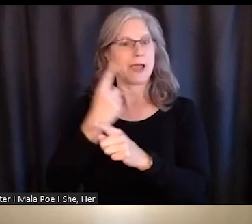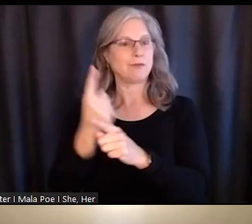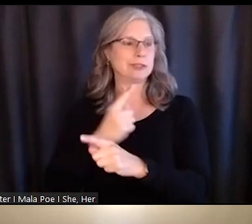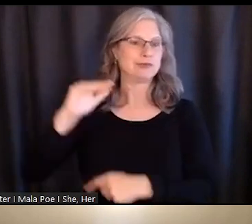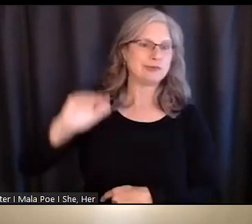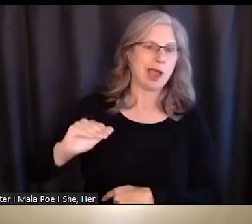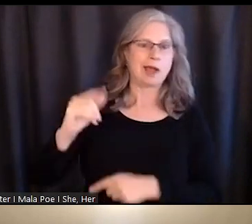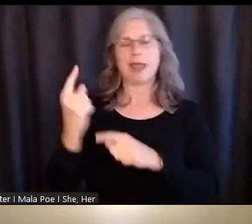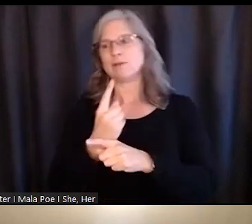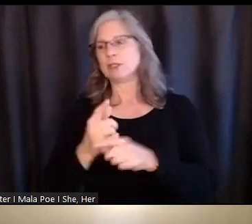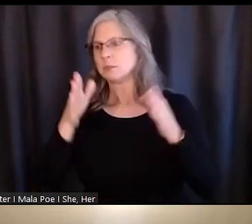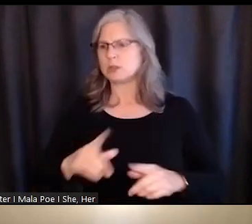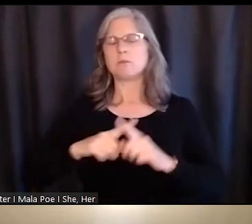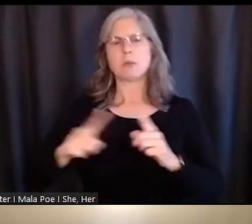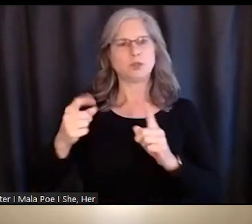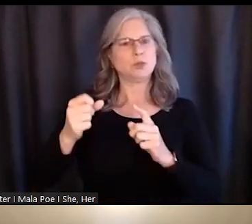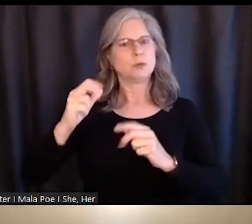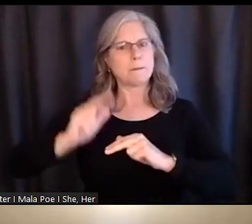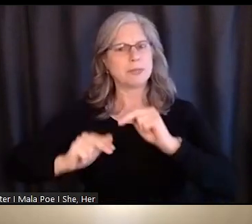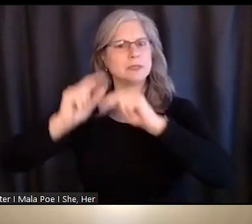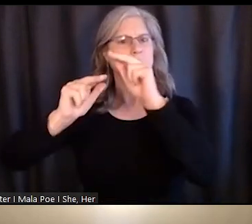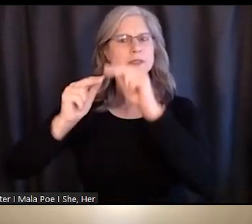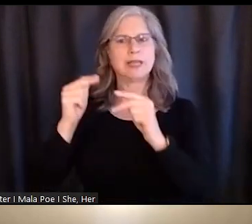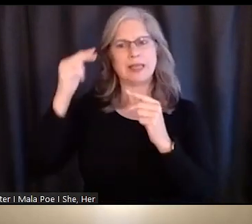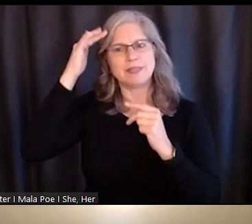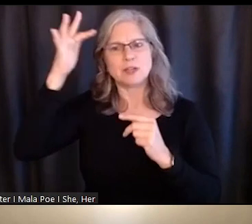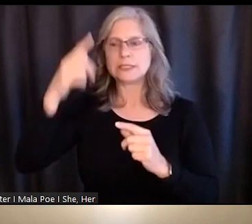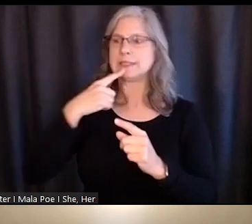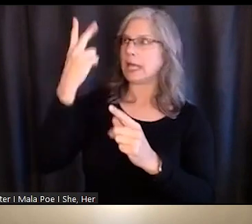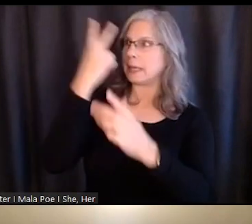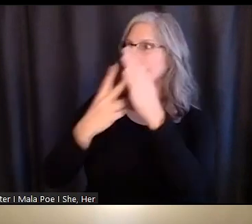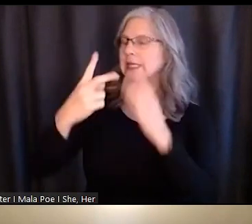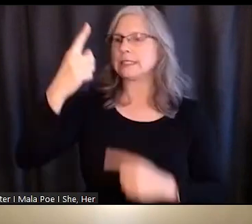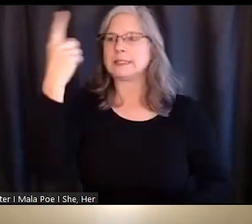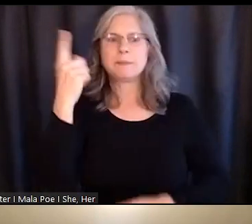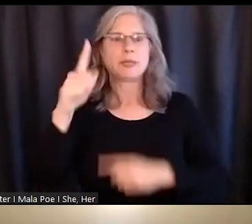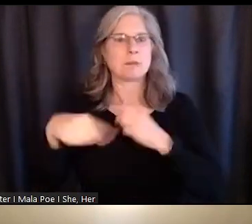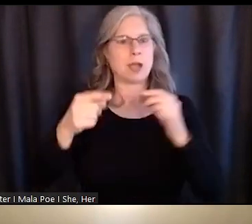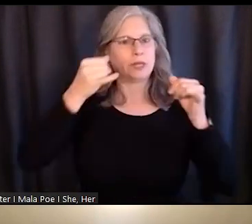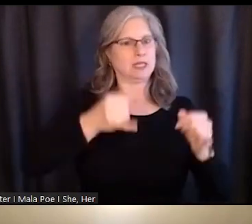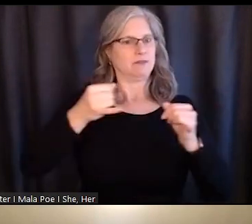but to build theories that can say something and predict something about individuals and how they vary.